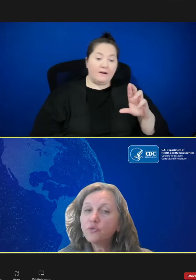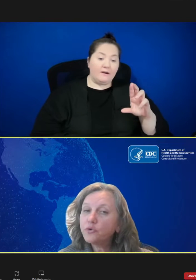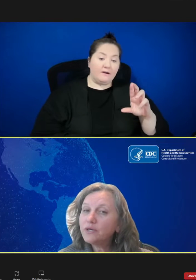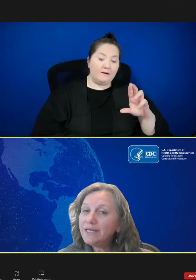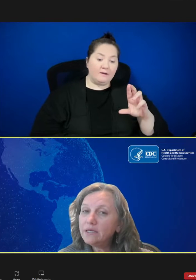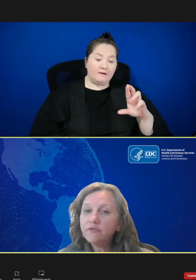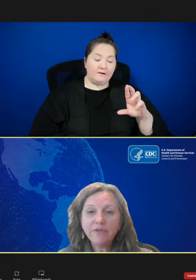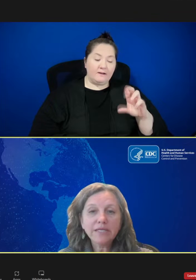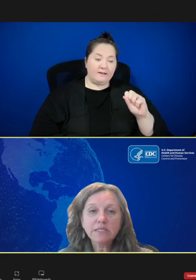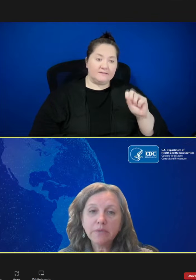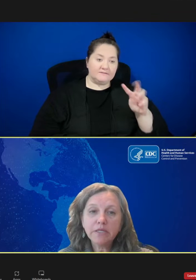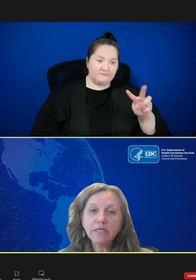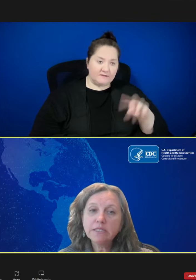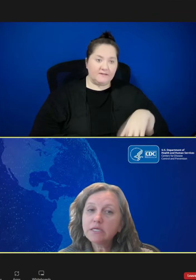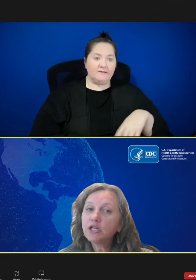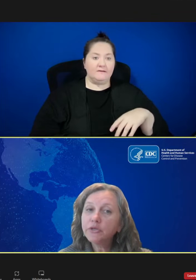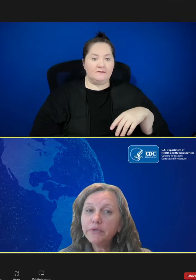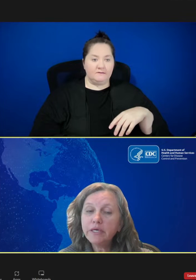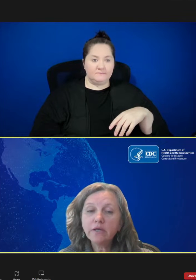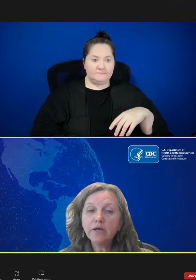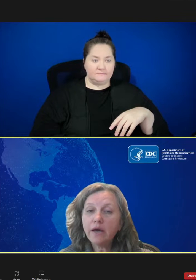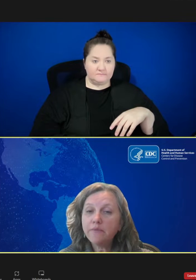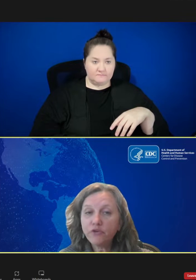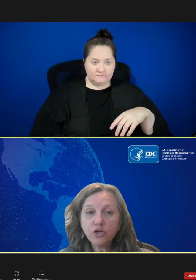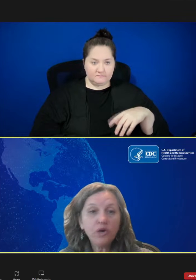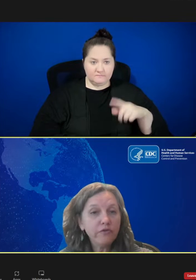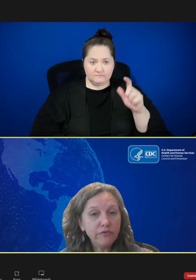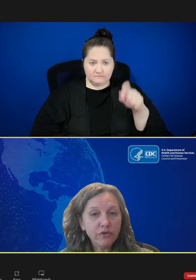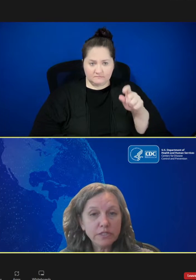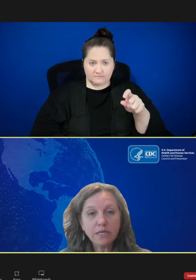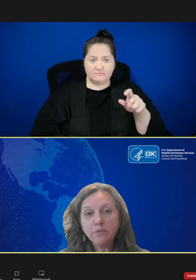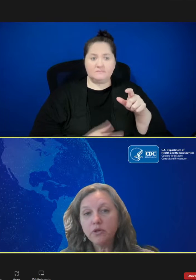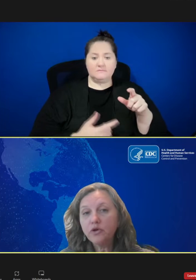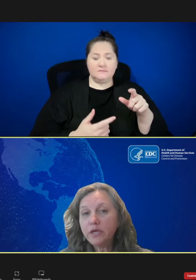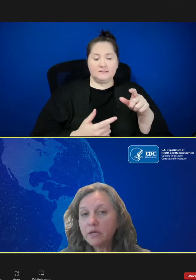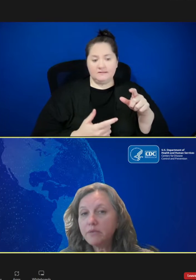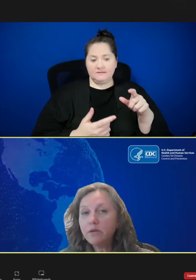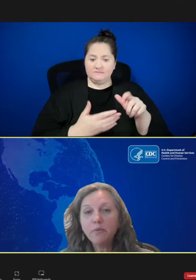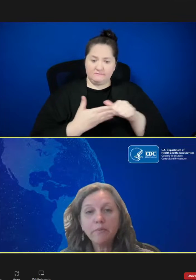there were needed flexibilities, including for COVID, for example, looking at minimum